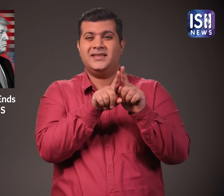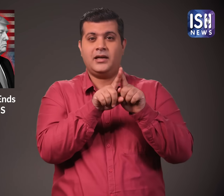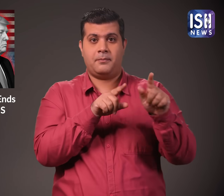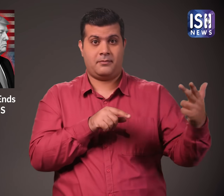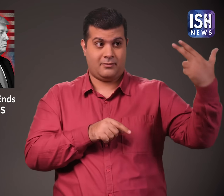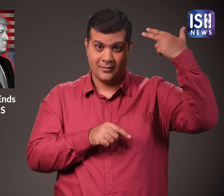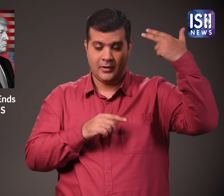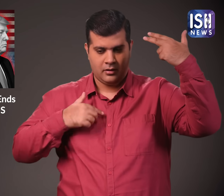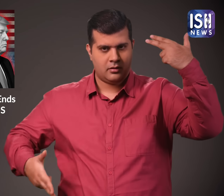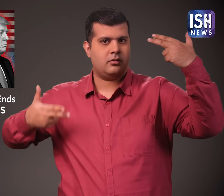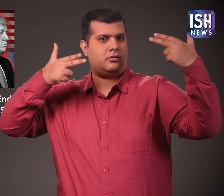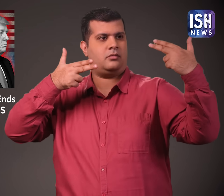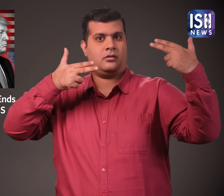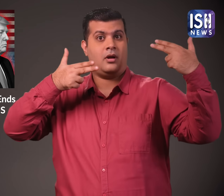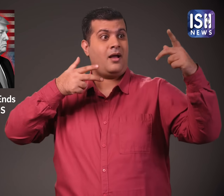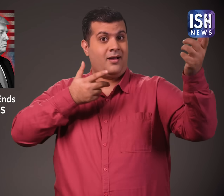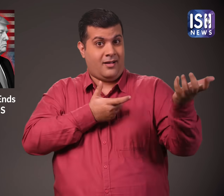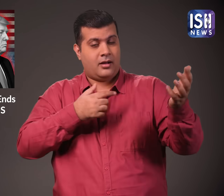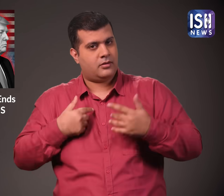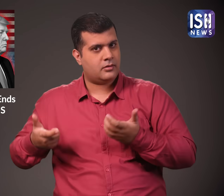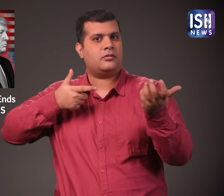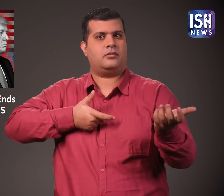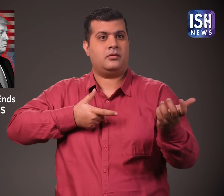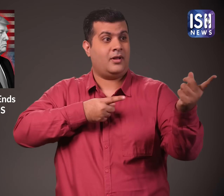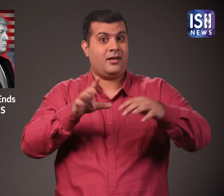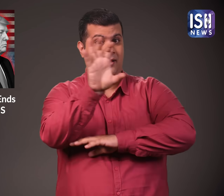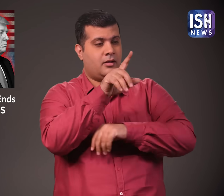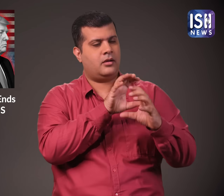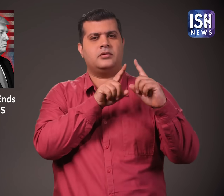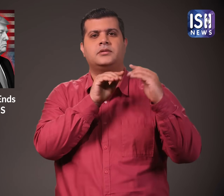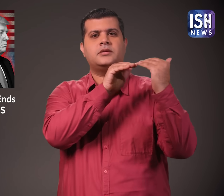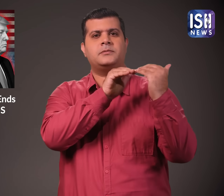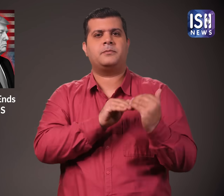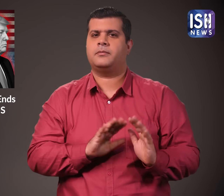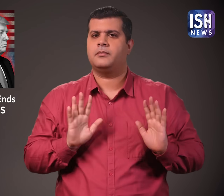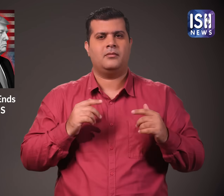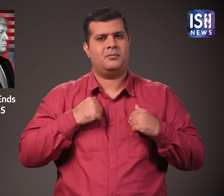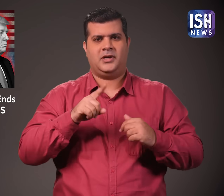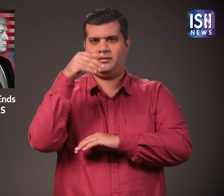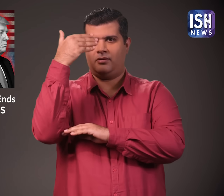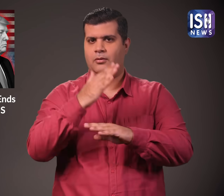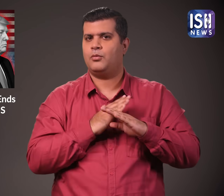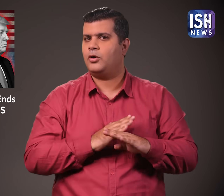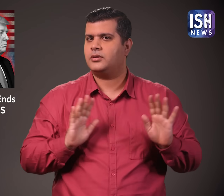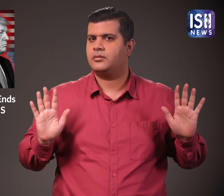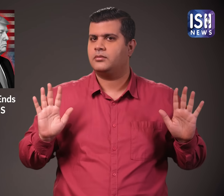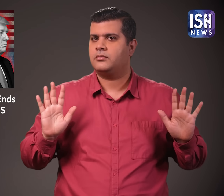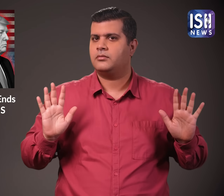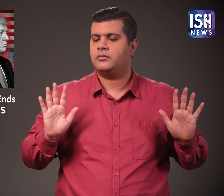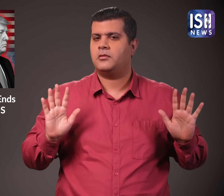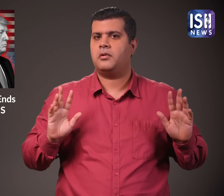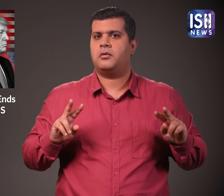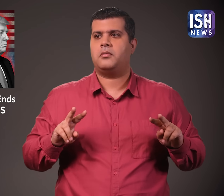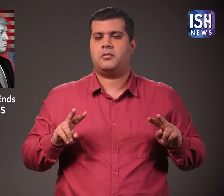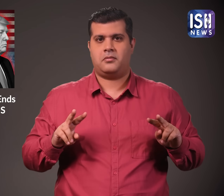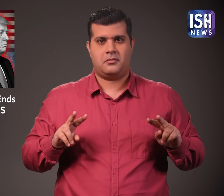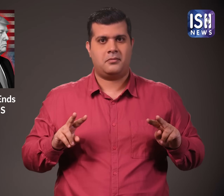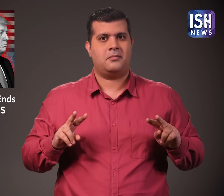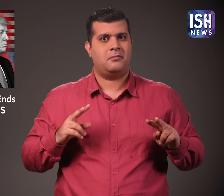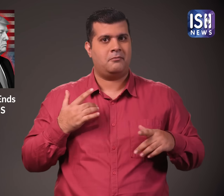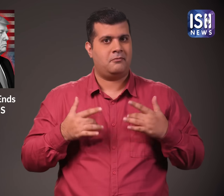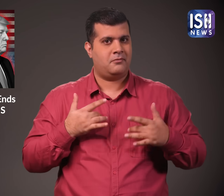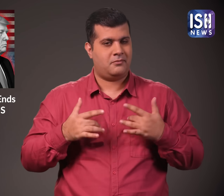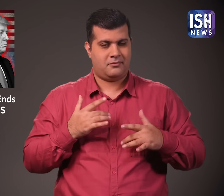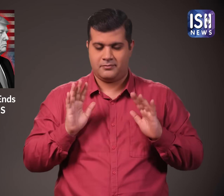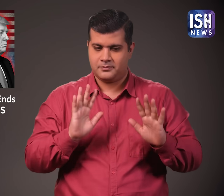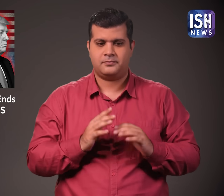It’s like being held at gunpoint—Russia will strike back in the same way to defend itself. Interesting!